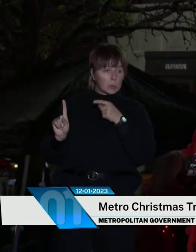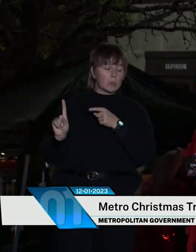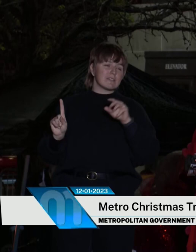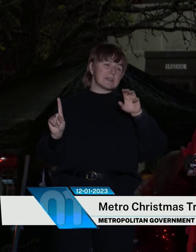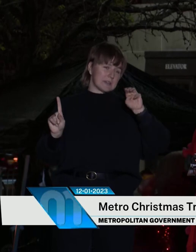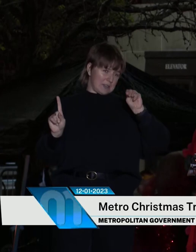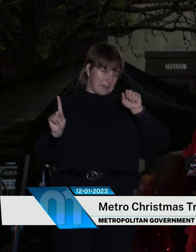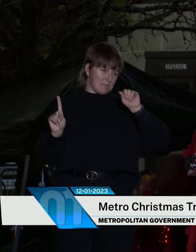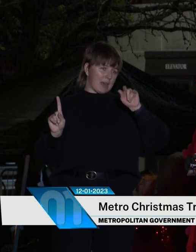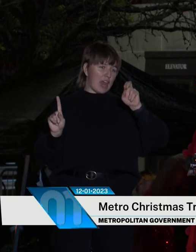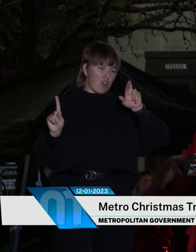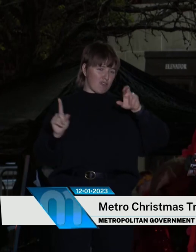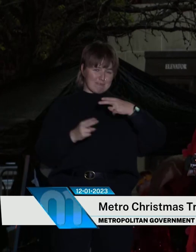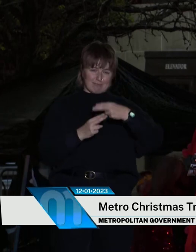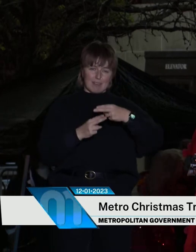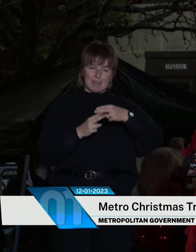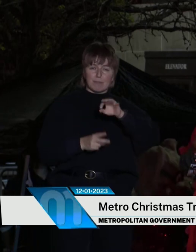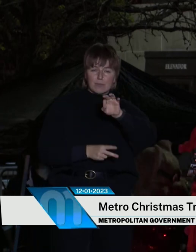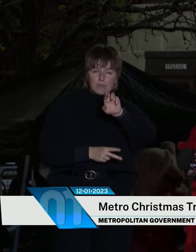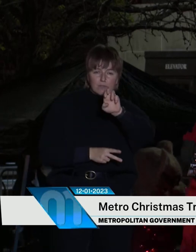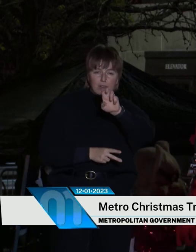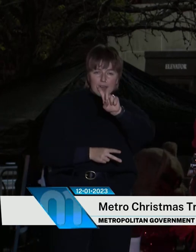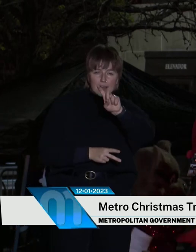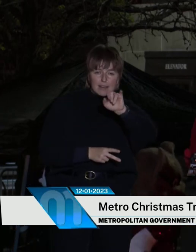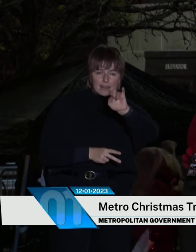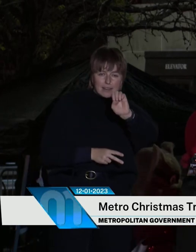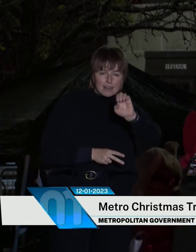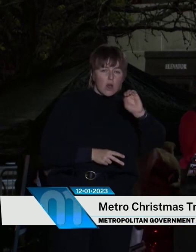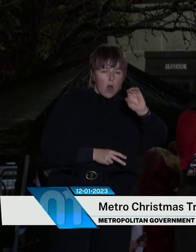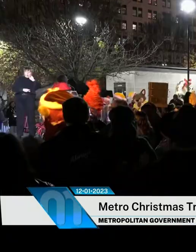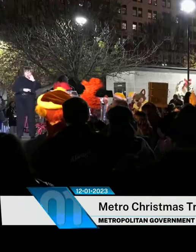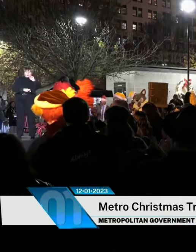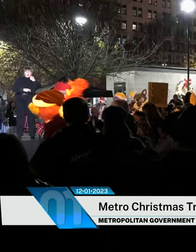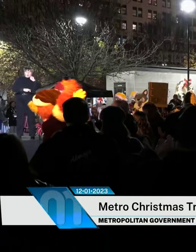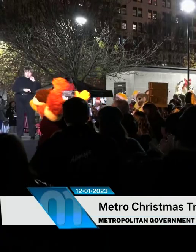TO THE STAGE. WITHOUT FURTHER